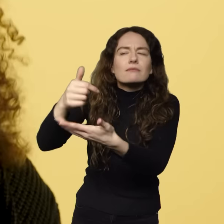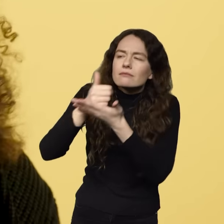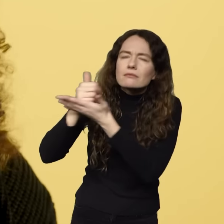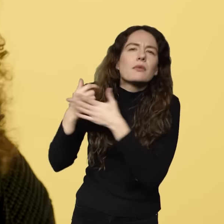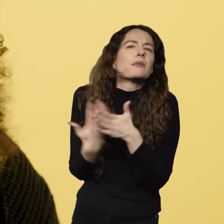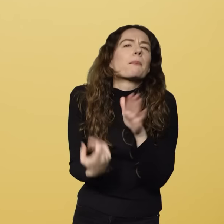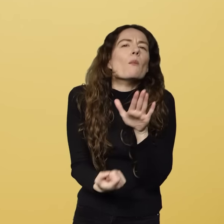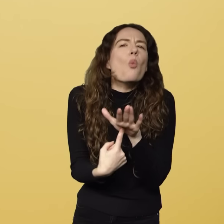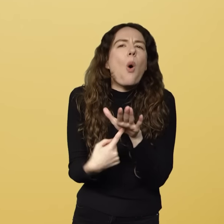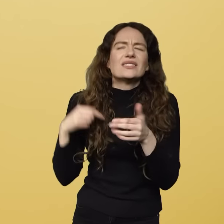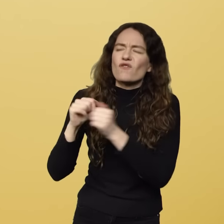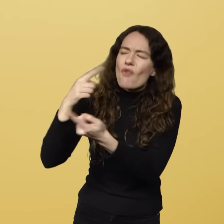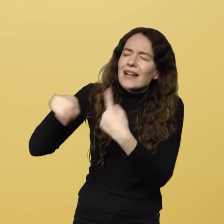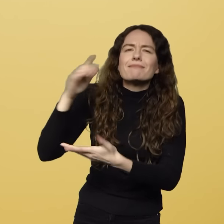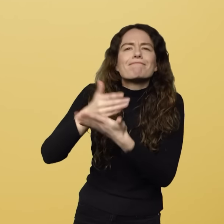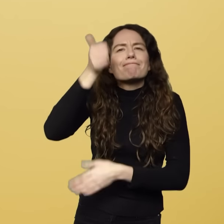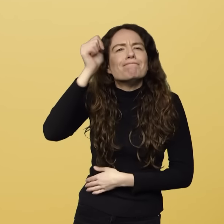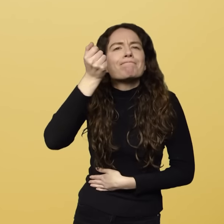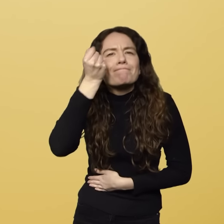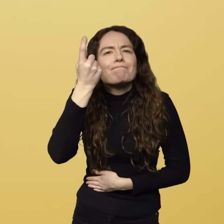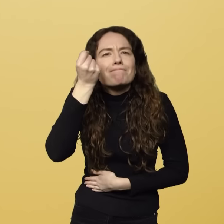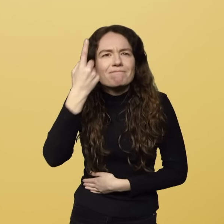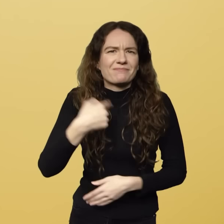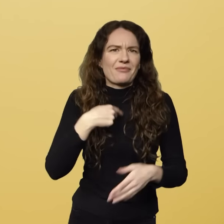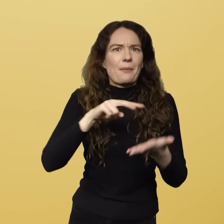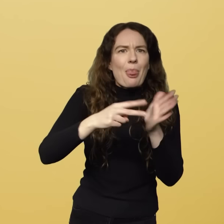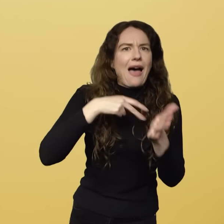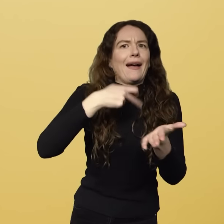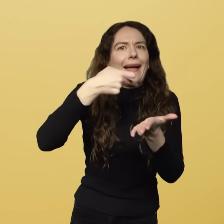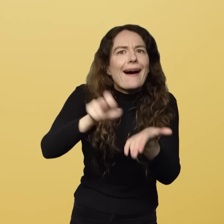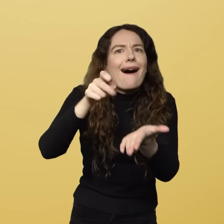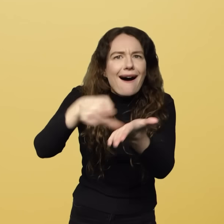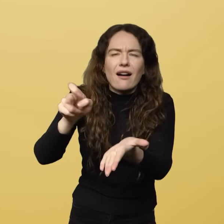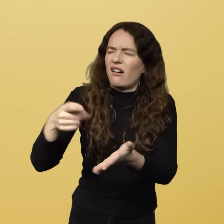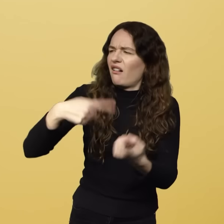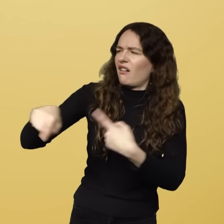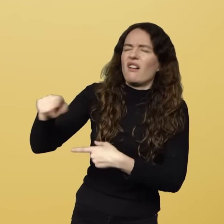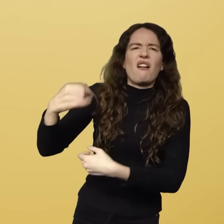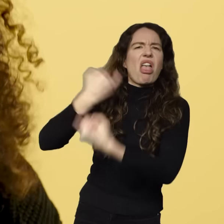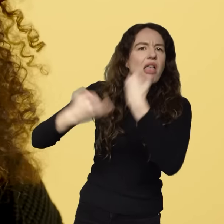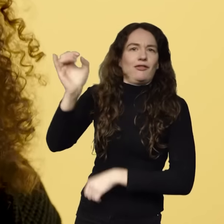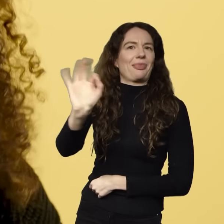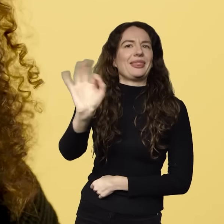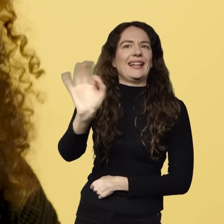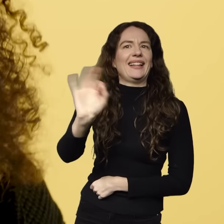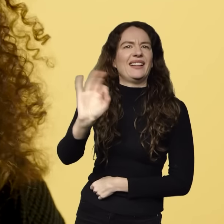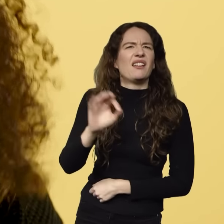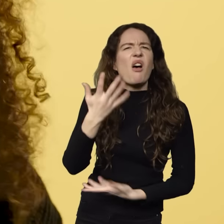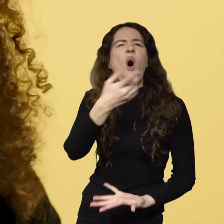just little things, being understanding if I have to cancel plans, not judging me for it like: ‘Oh she's always cancelling or you always go home early or you're no fun.’